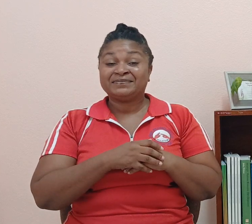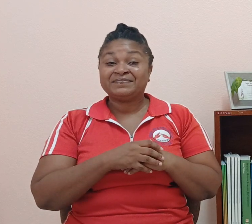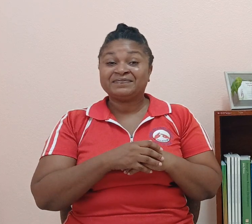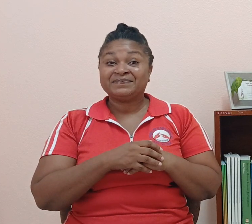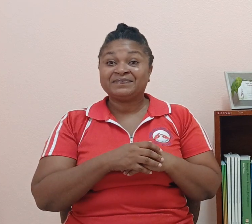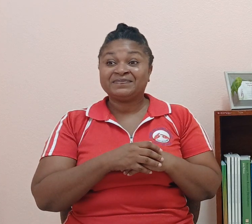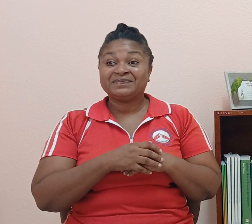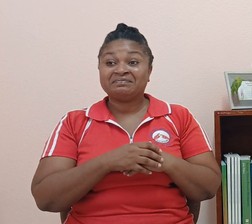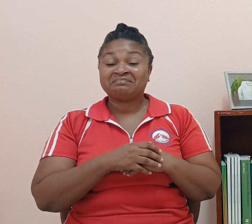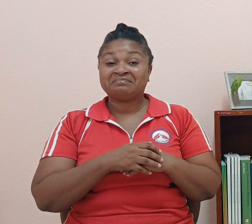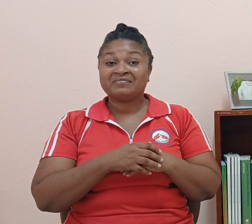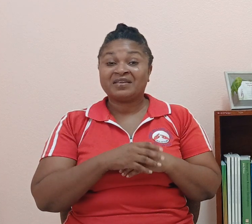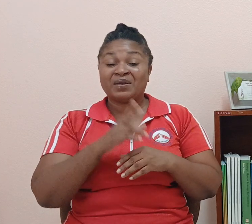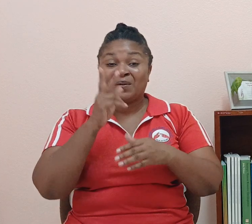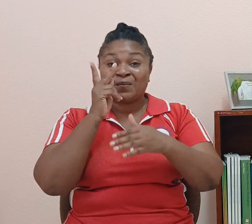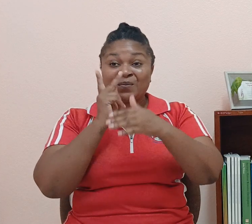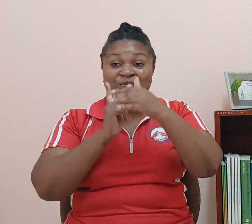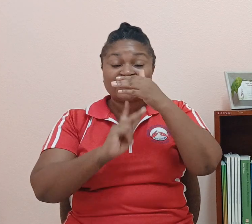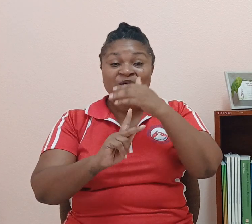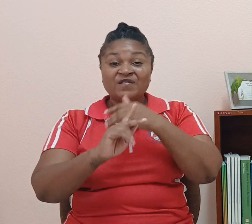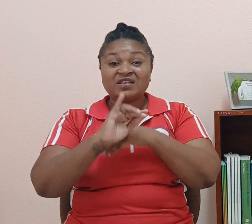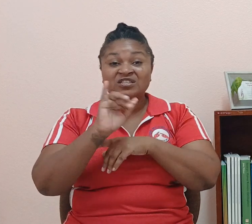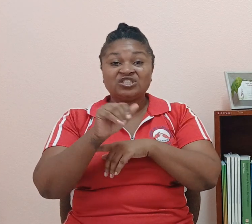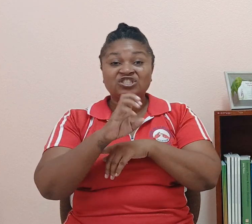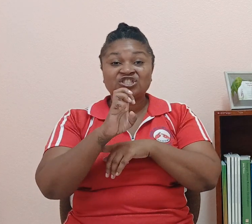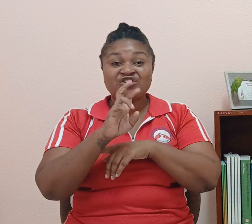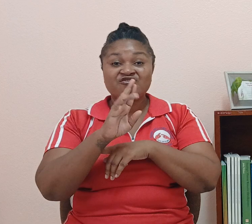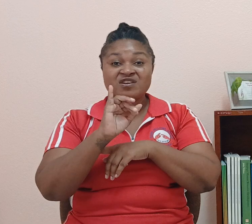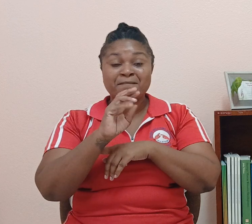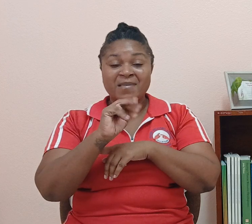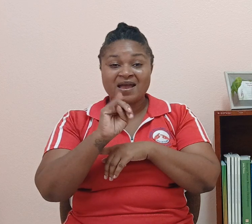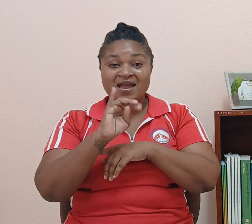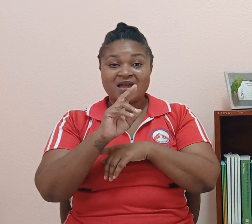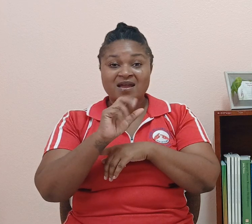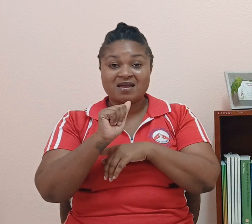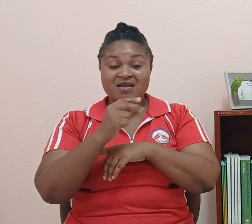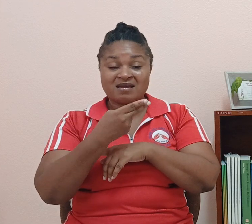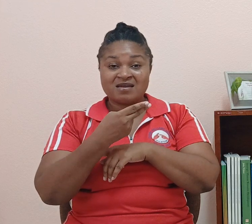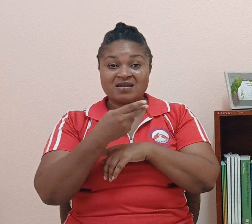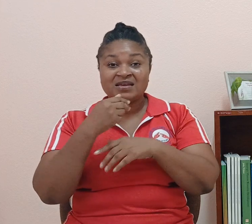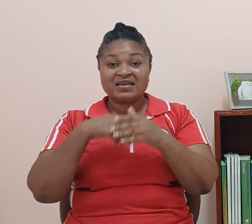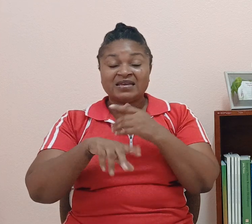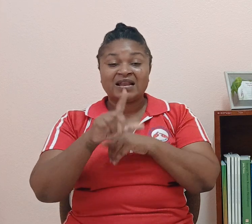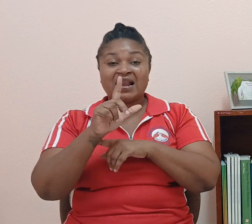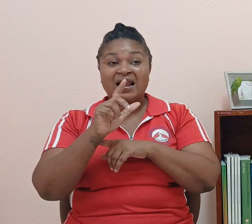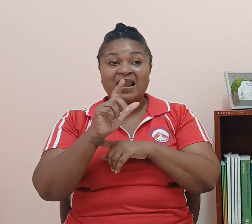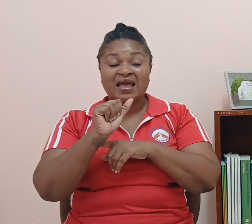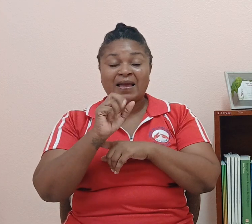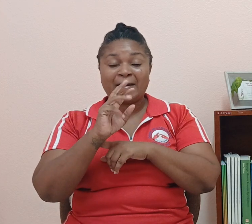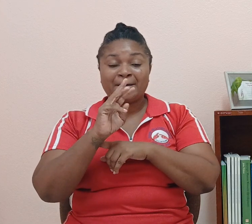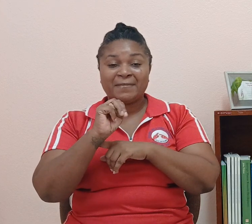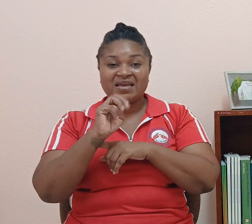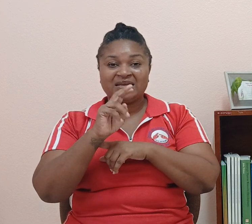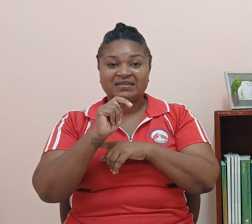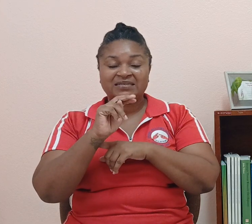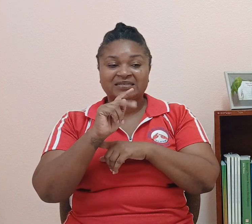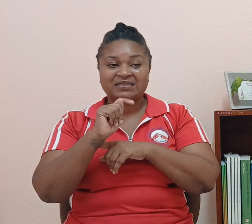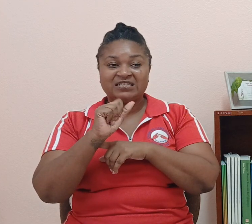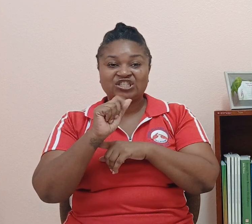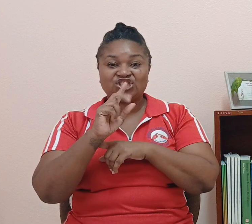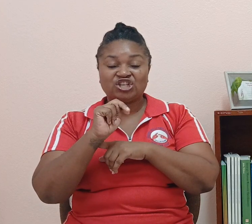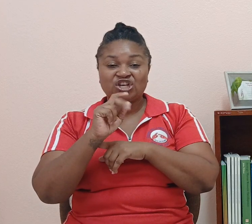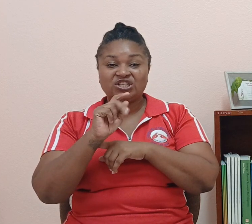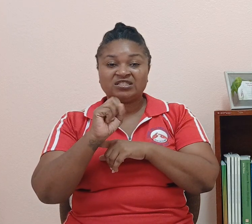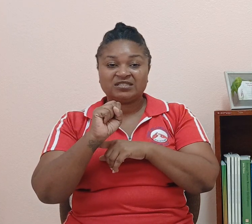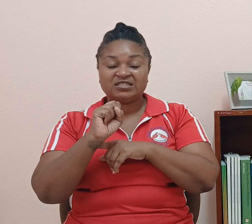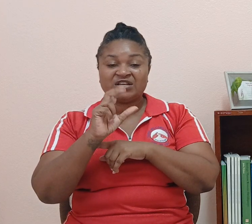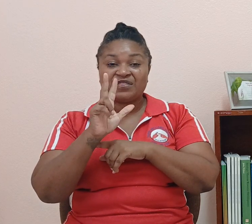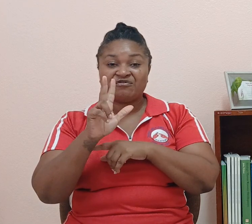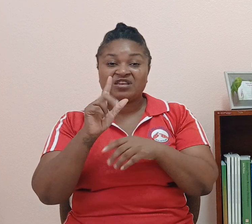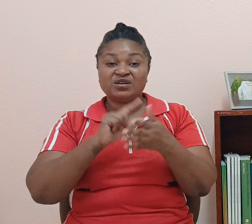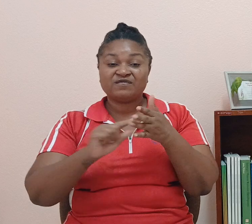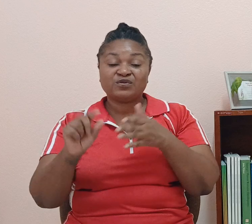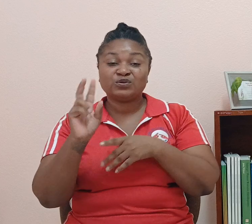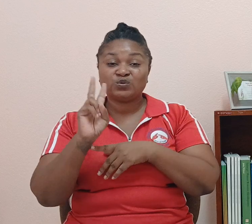The prophet Jeremiah in Lamentations 3:22 said that: